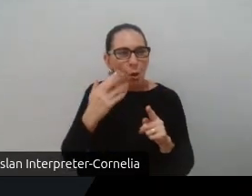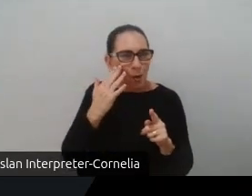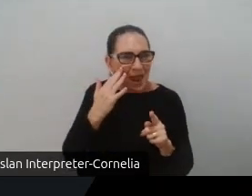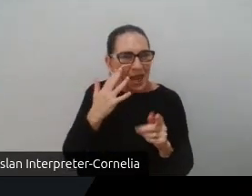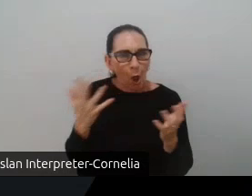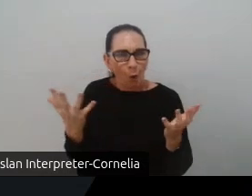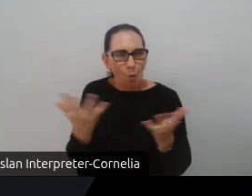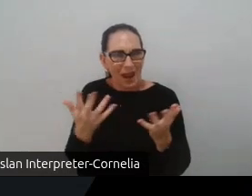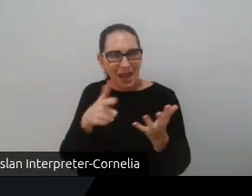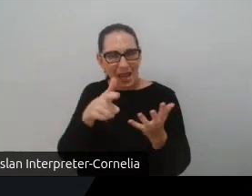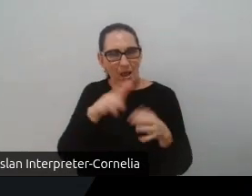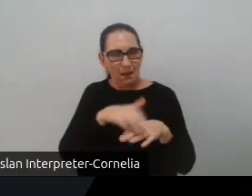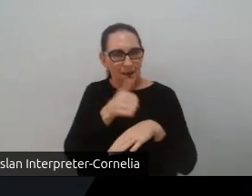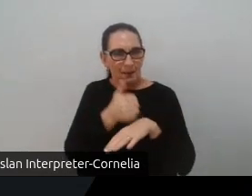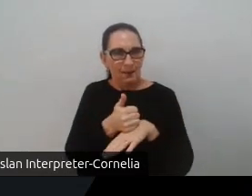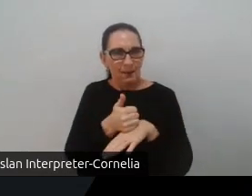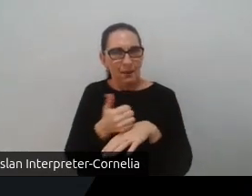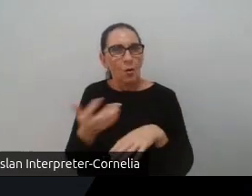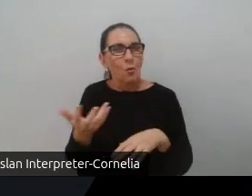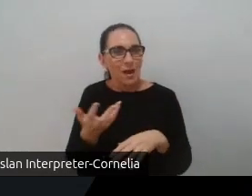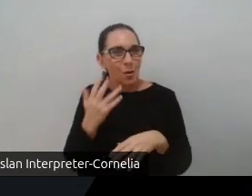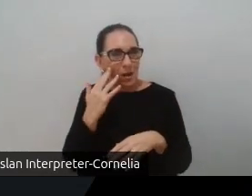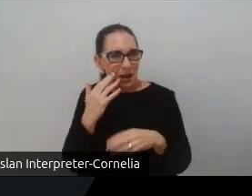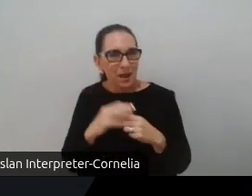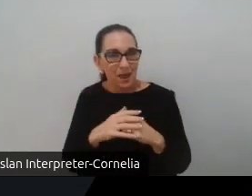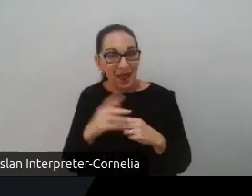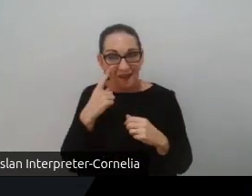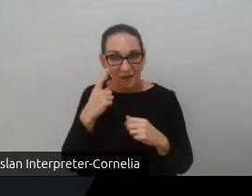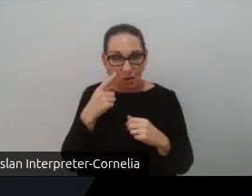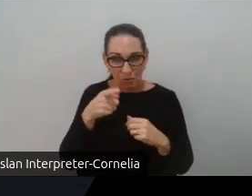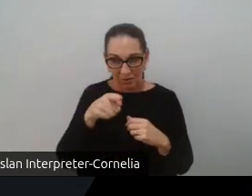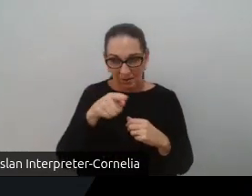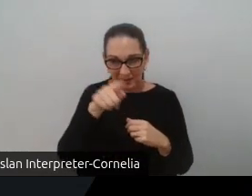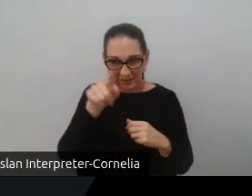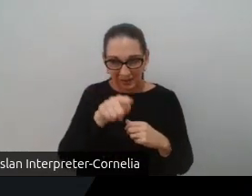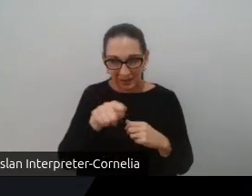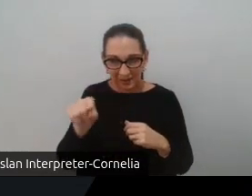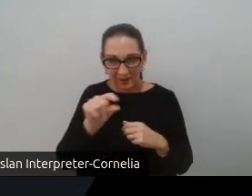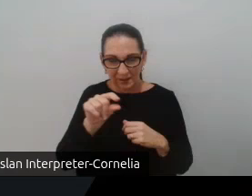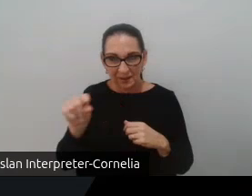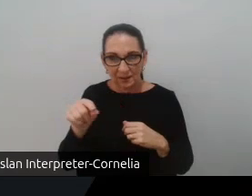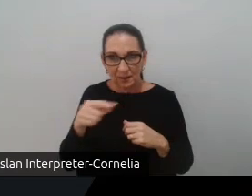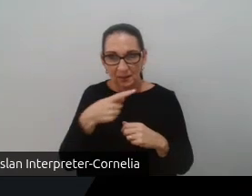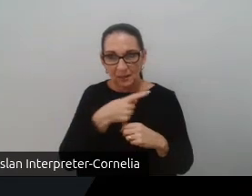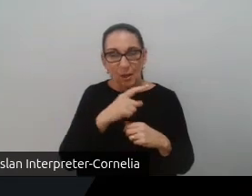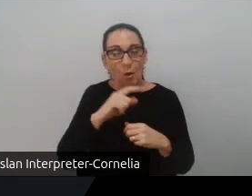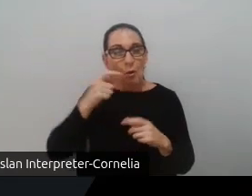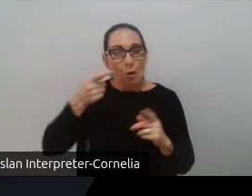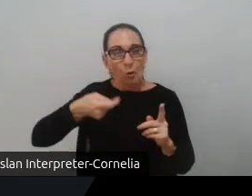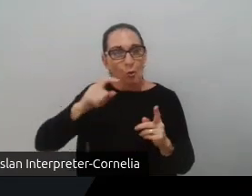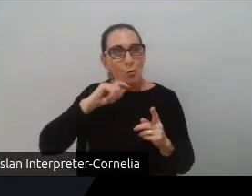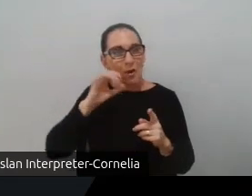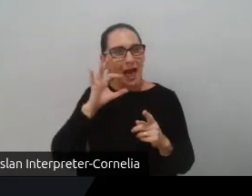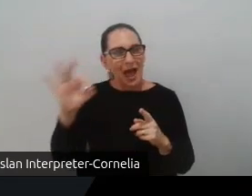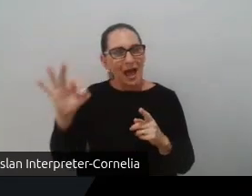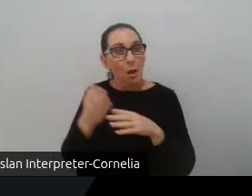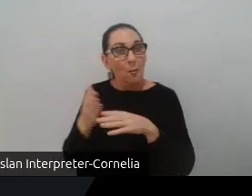Um as you can see at 4A the court um or the form also asks for whether it was done prior to 2017.